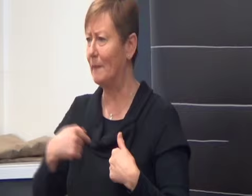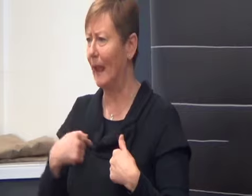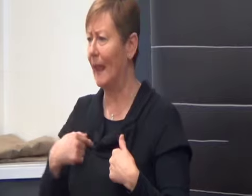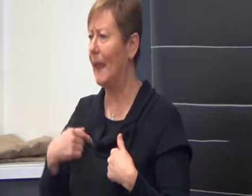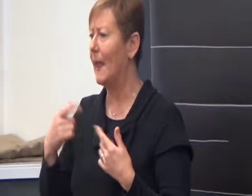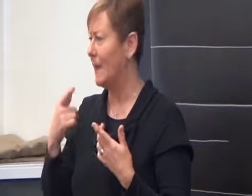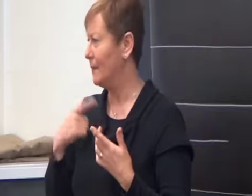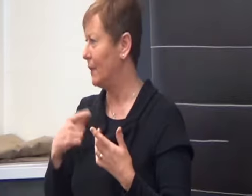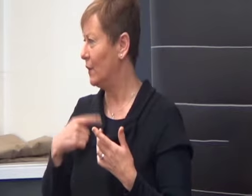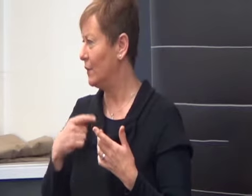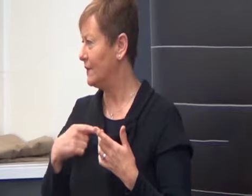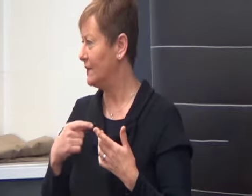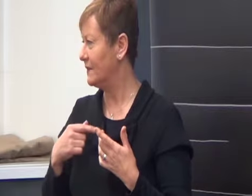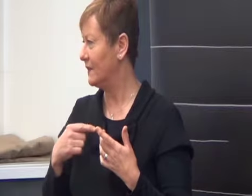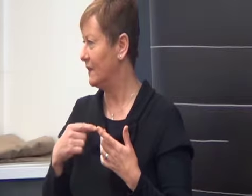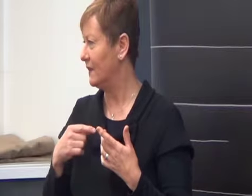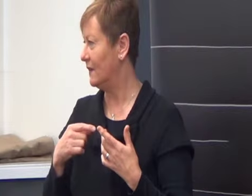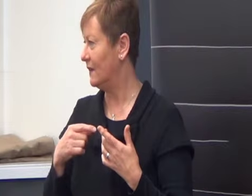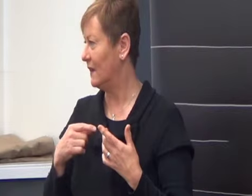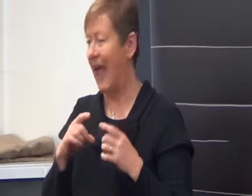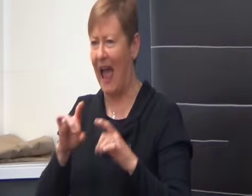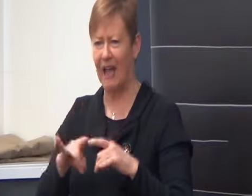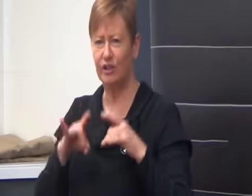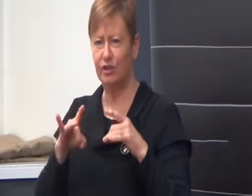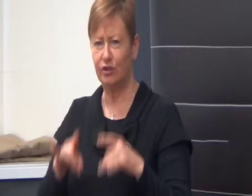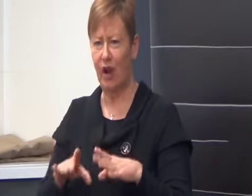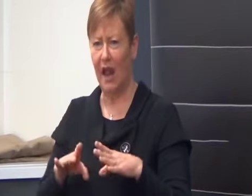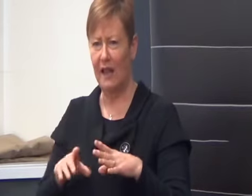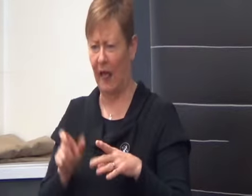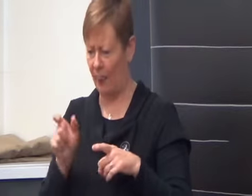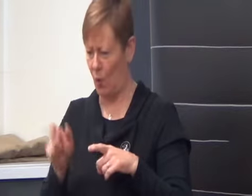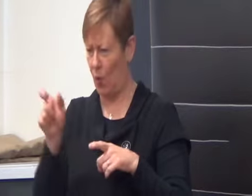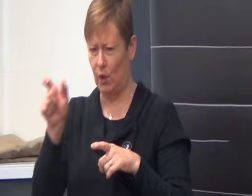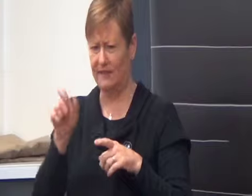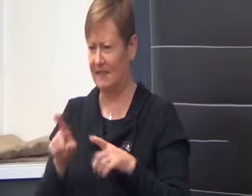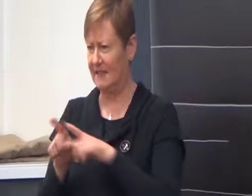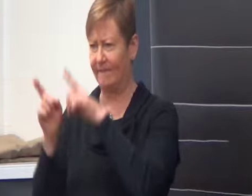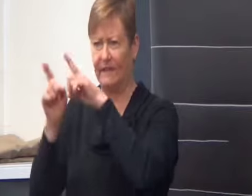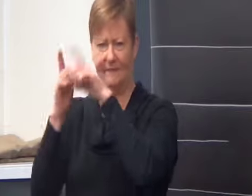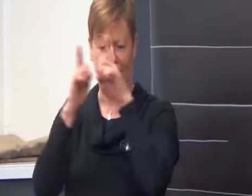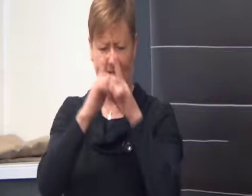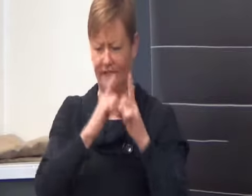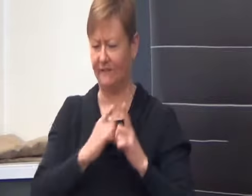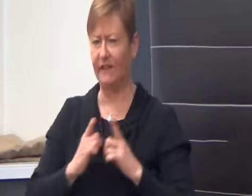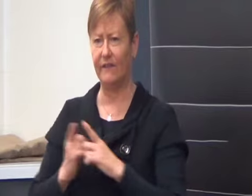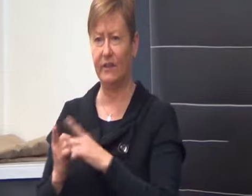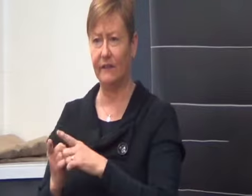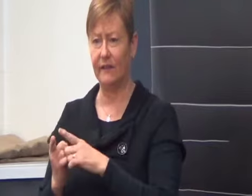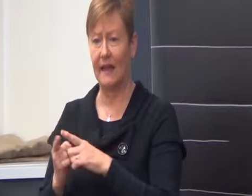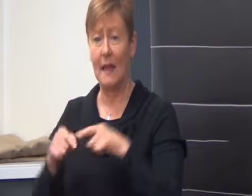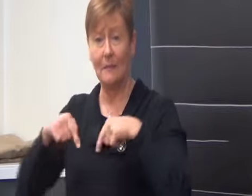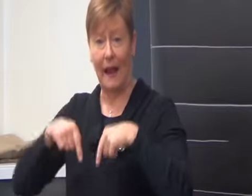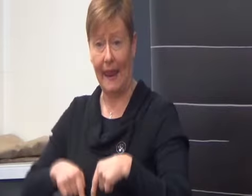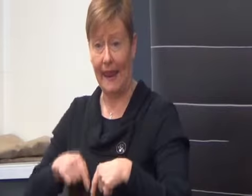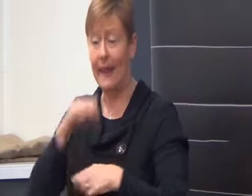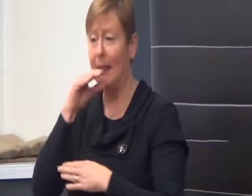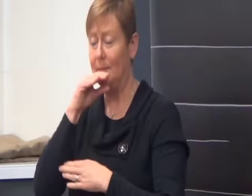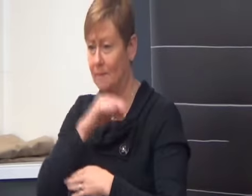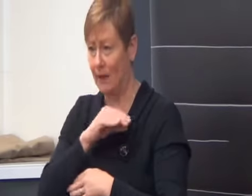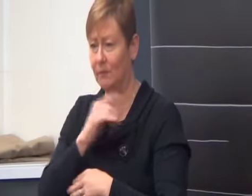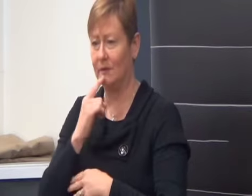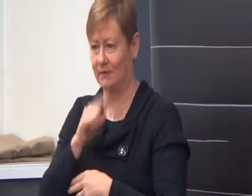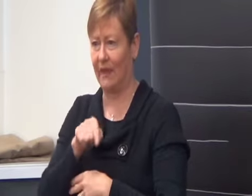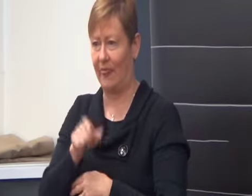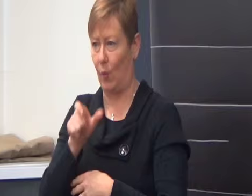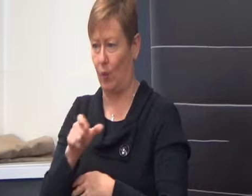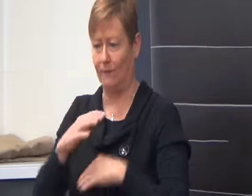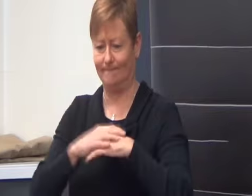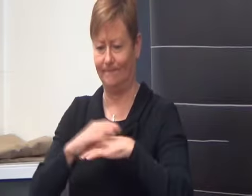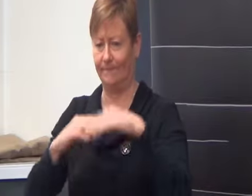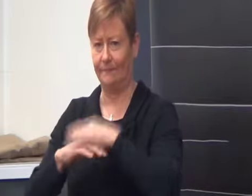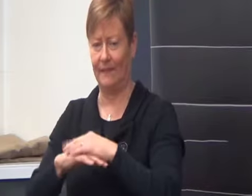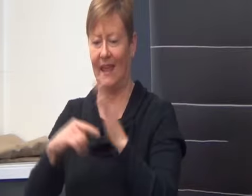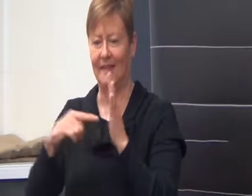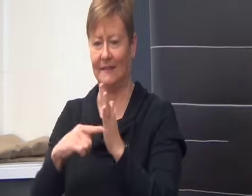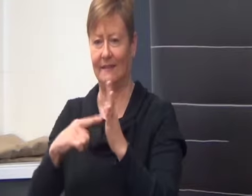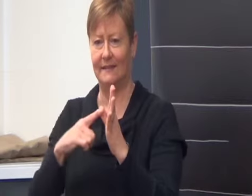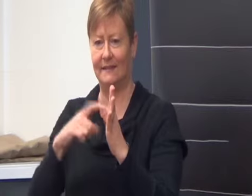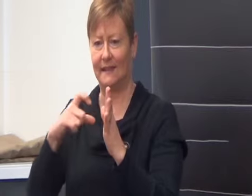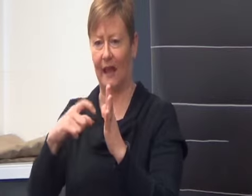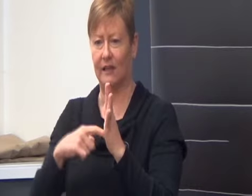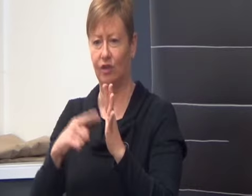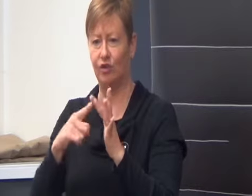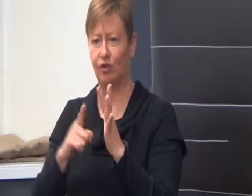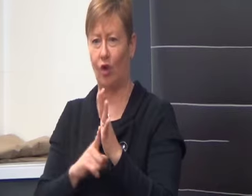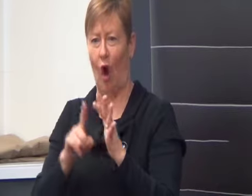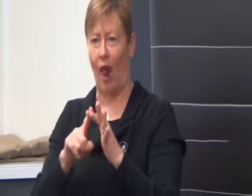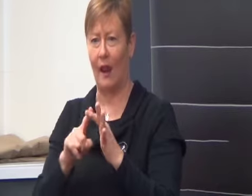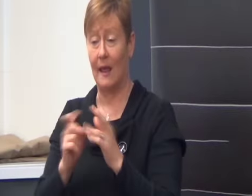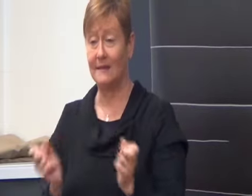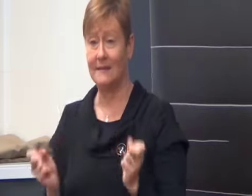the terminology and one of the reasons I got confused is because they do use different